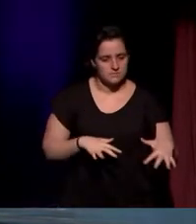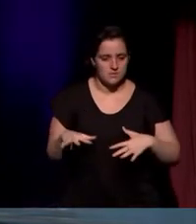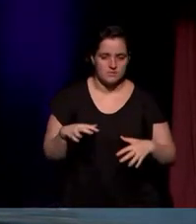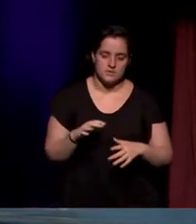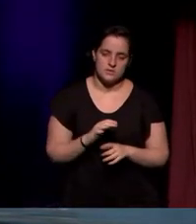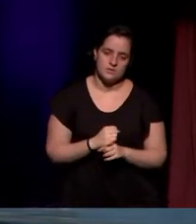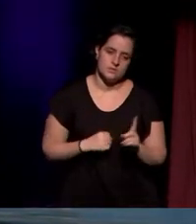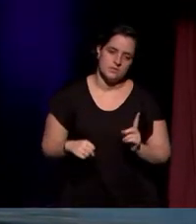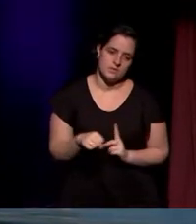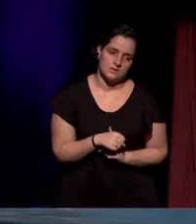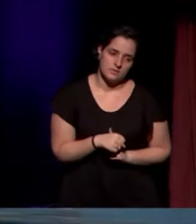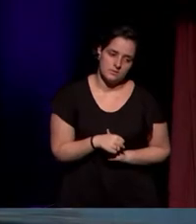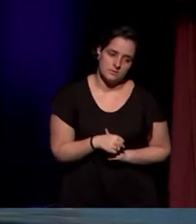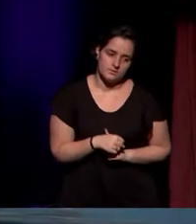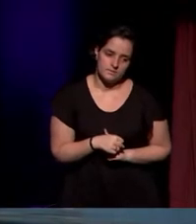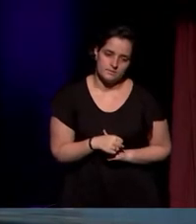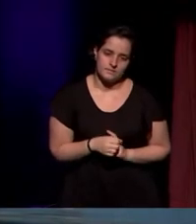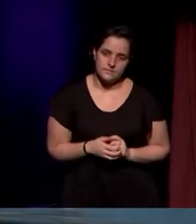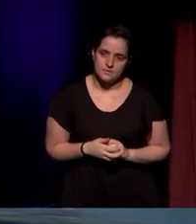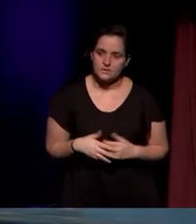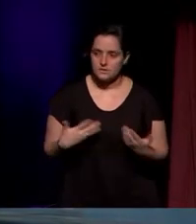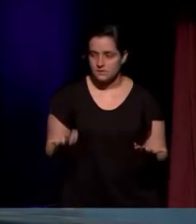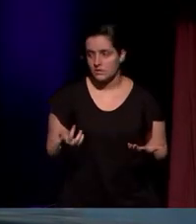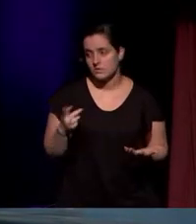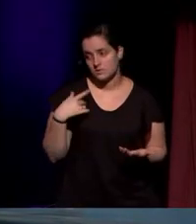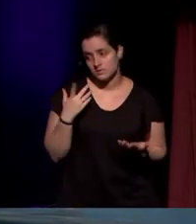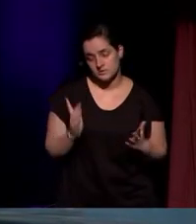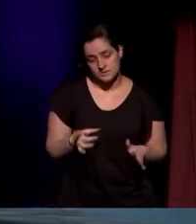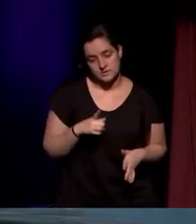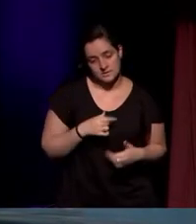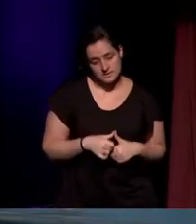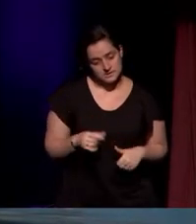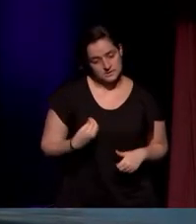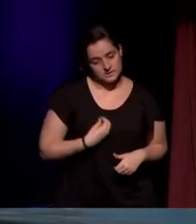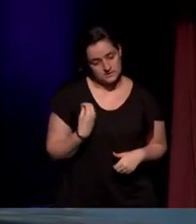So we are living a very complicated situation,